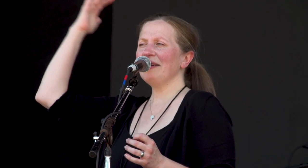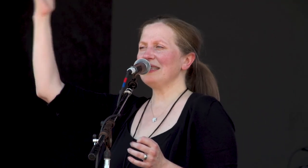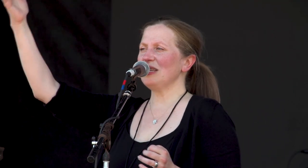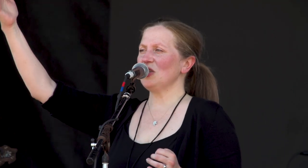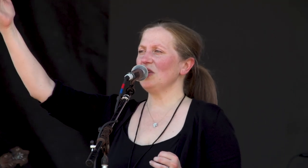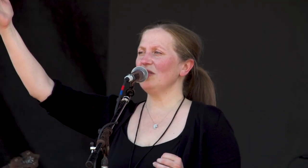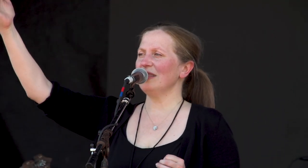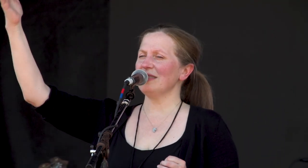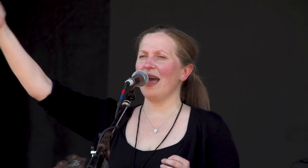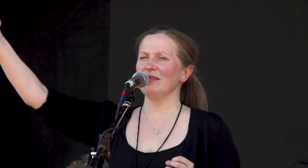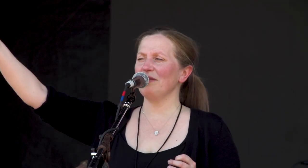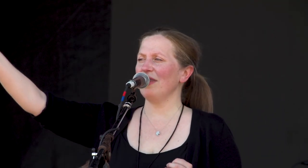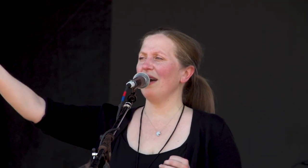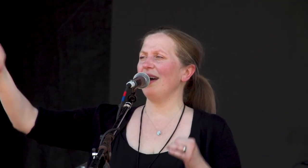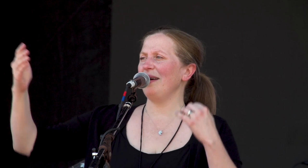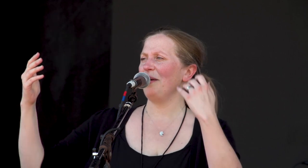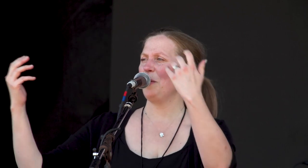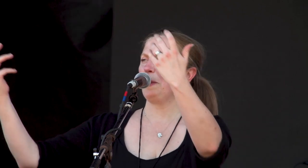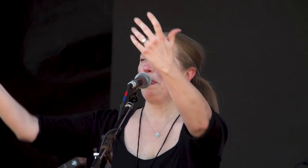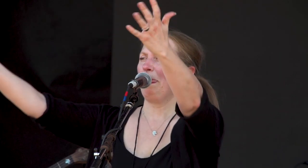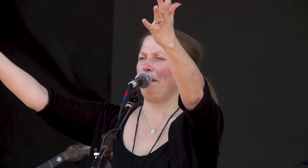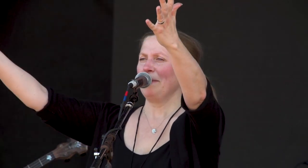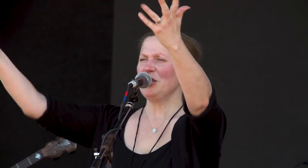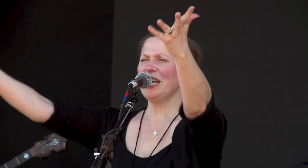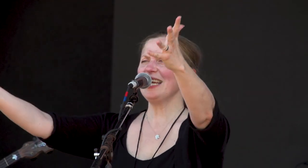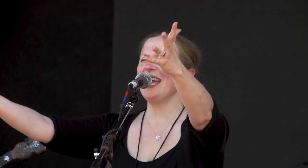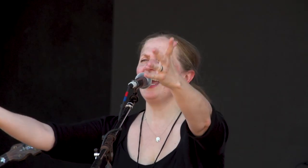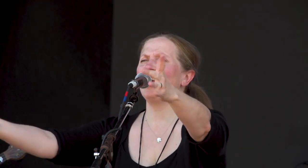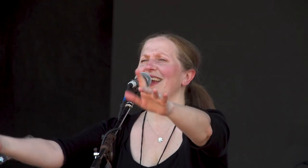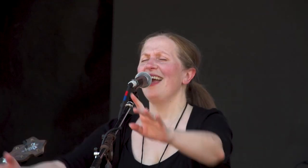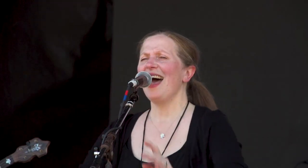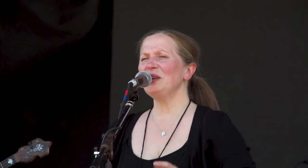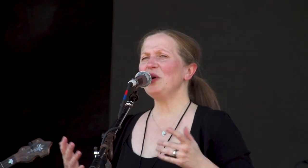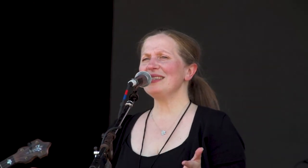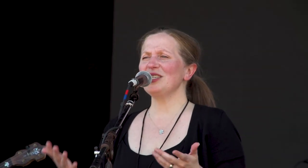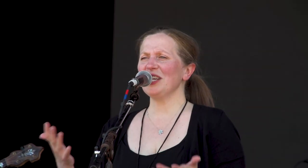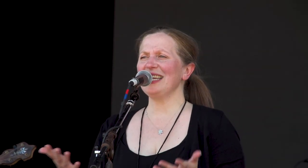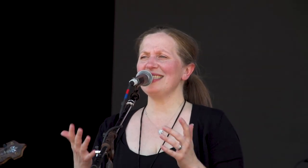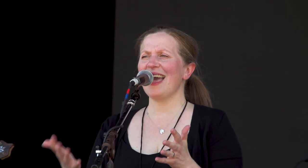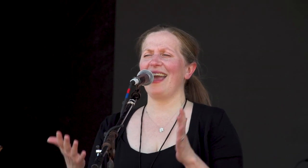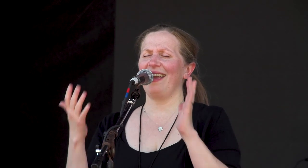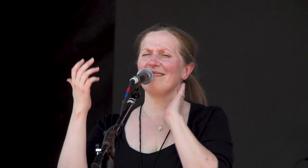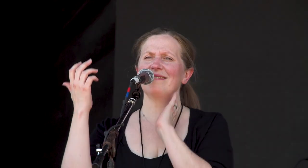"I'm gonna teach you the sound of the..." Audience: Chickadee! Elizabeth: "Chickadee!" And what does the chickadee say?